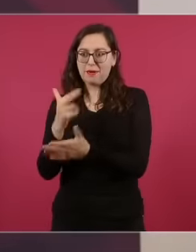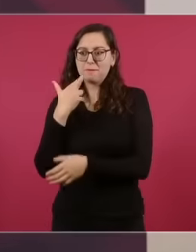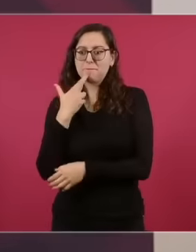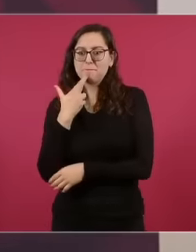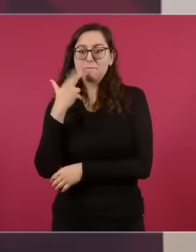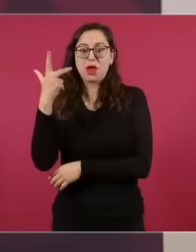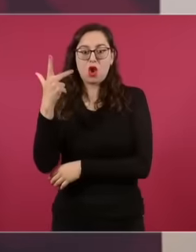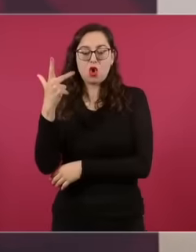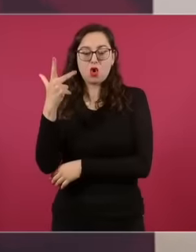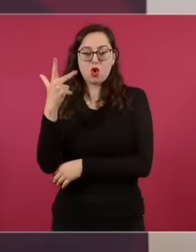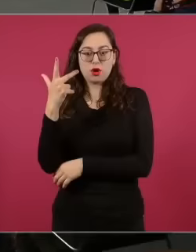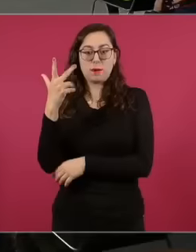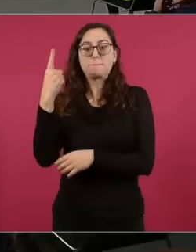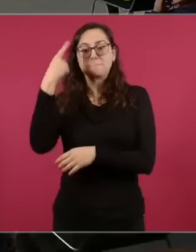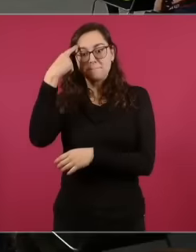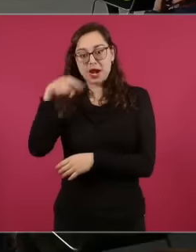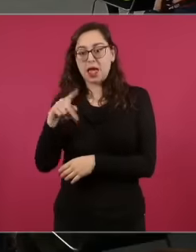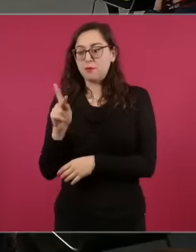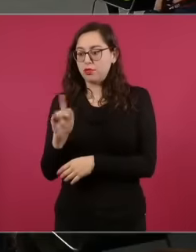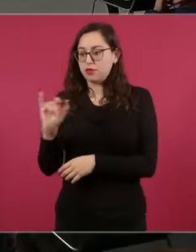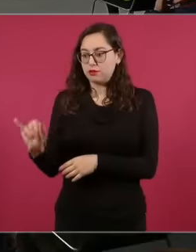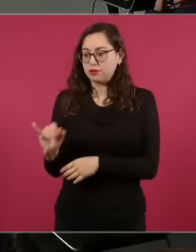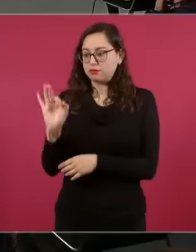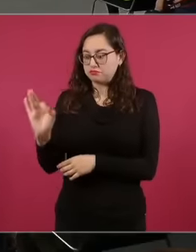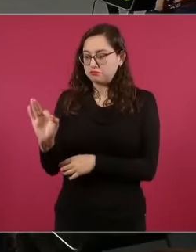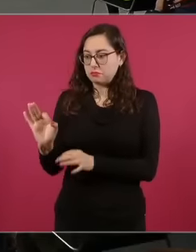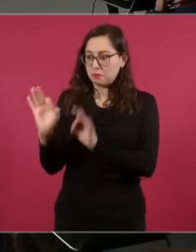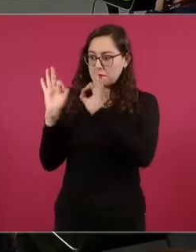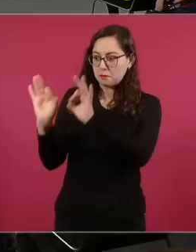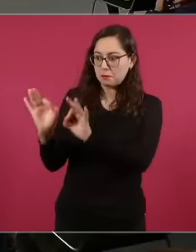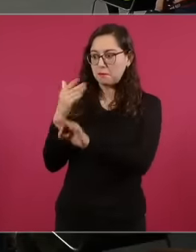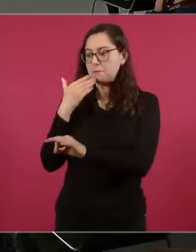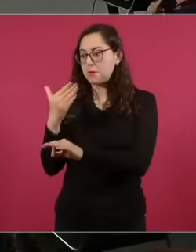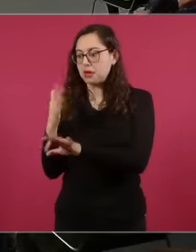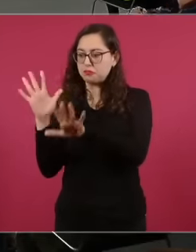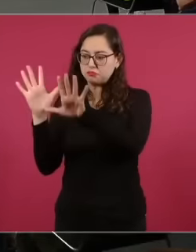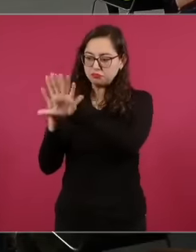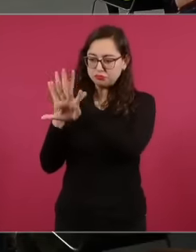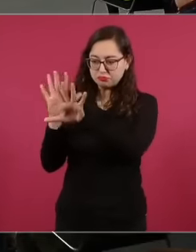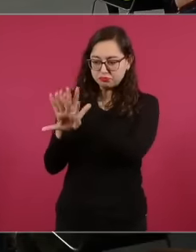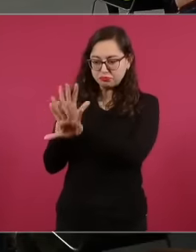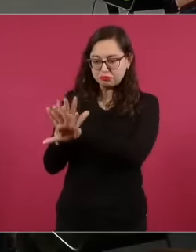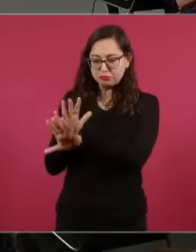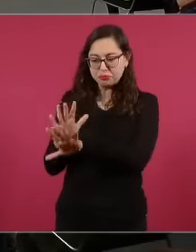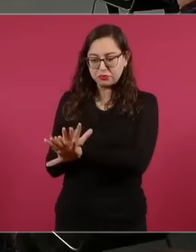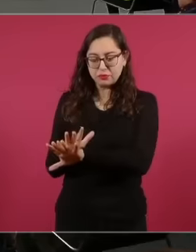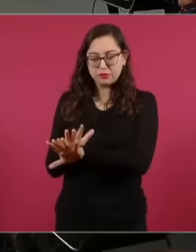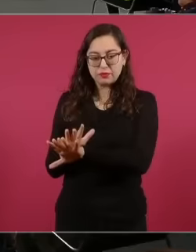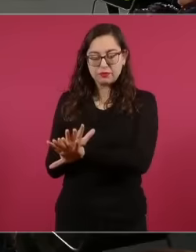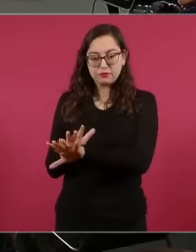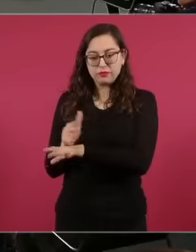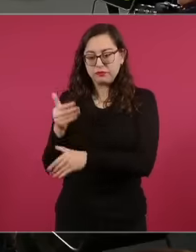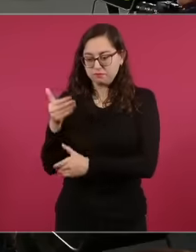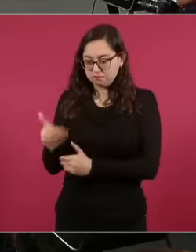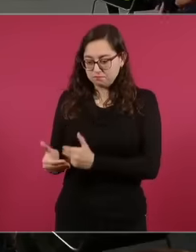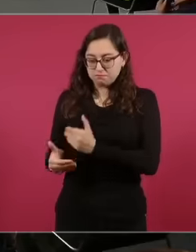a reform of the judicial power that is carried out through the procedures